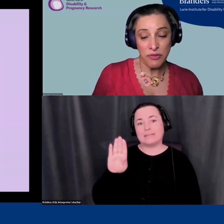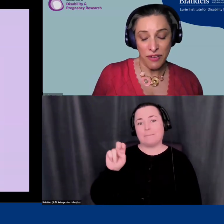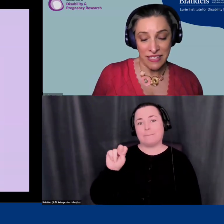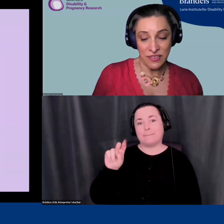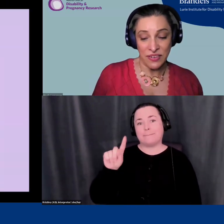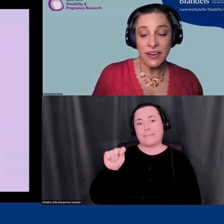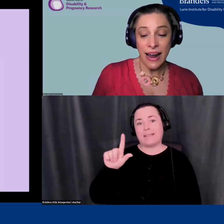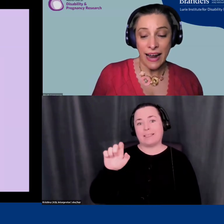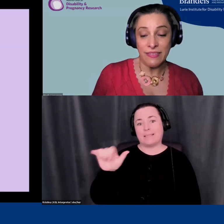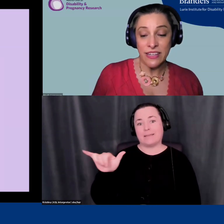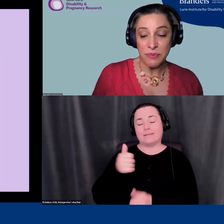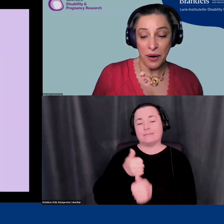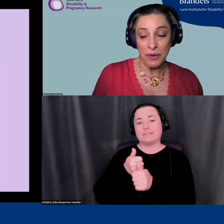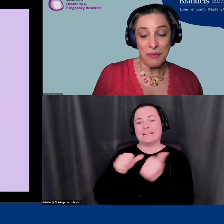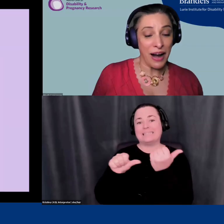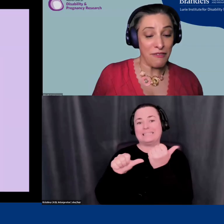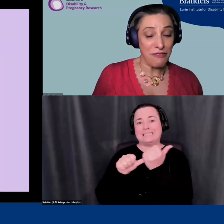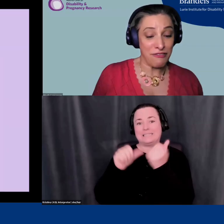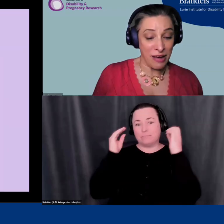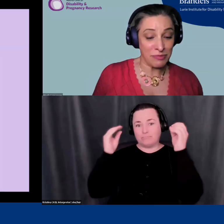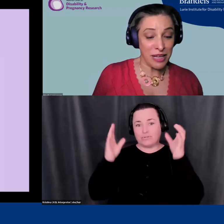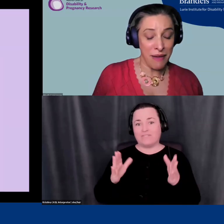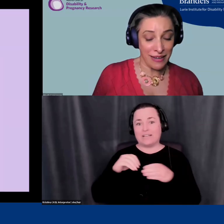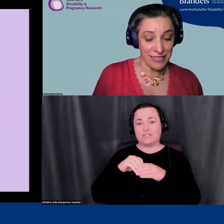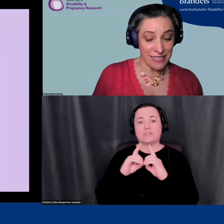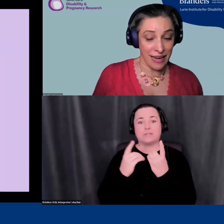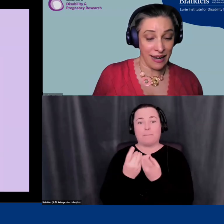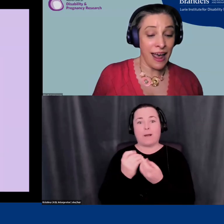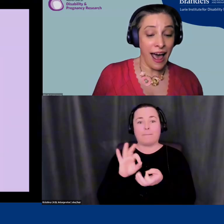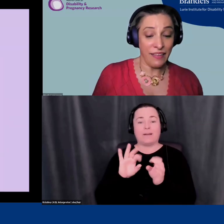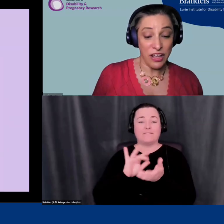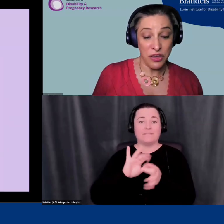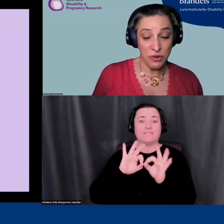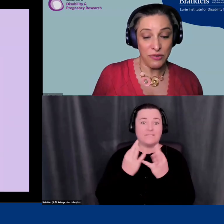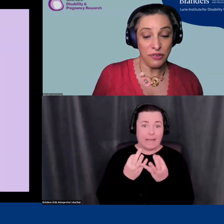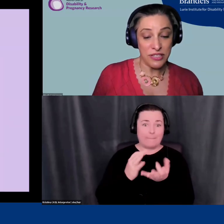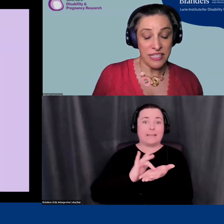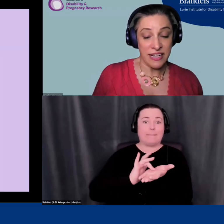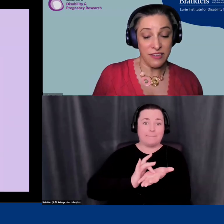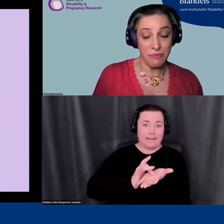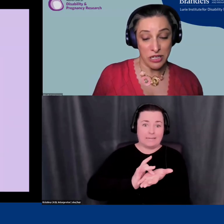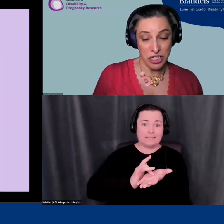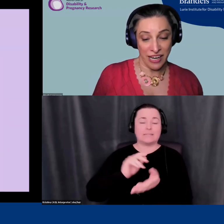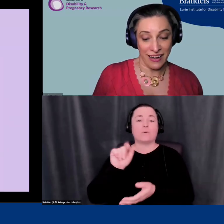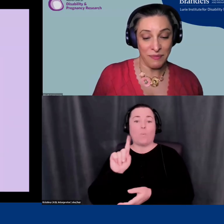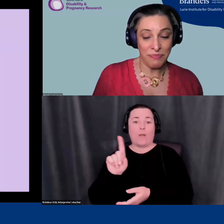professor in the Department of Family Medicine at the University of Michigan.